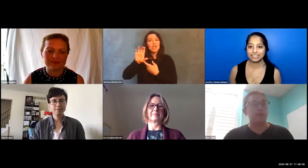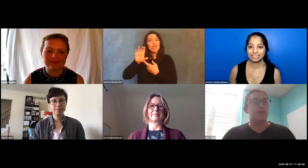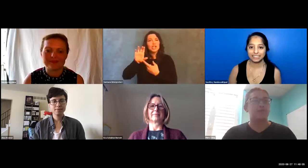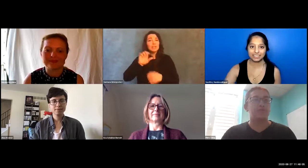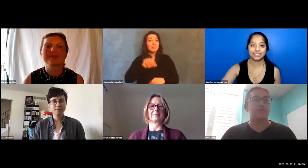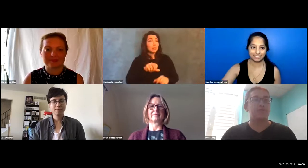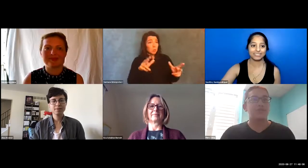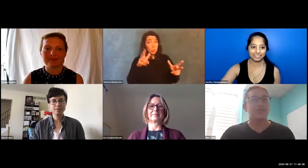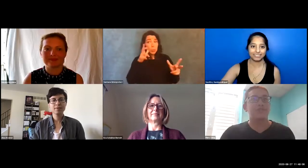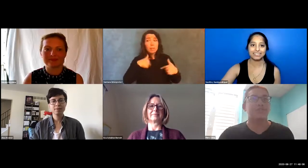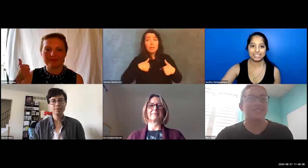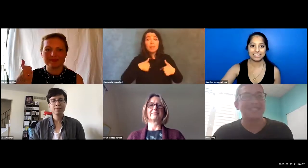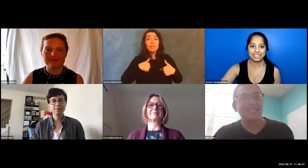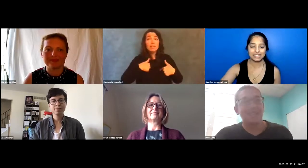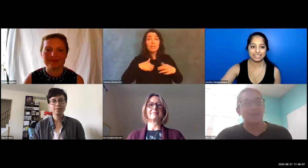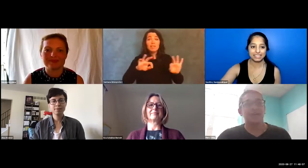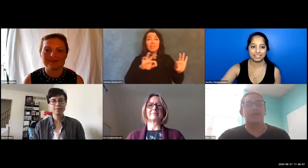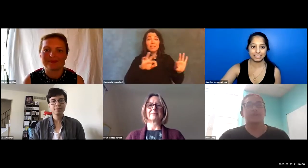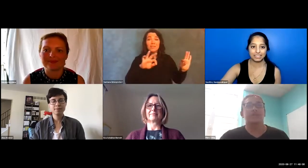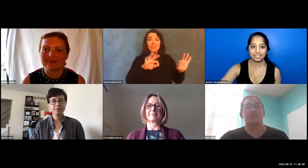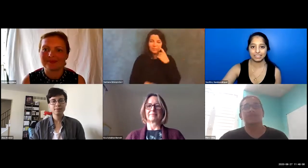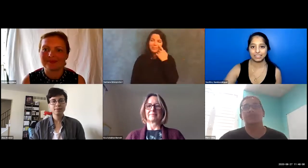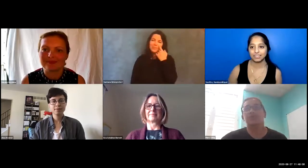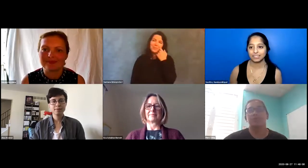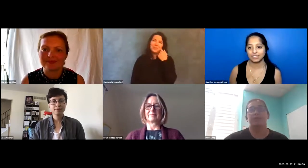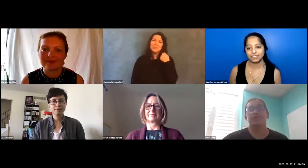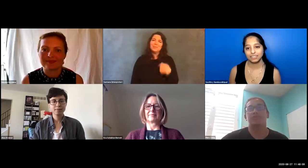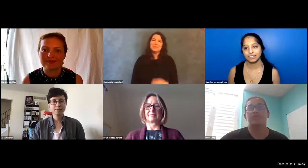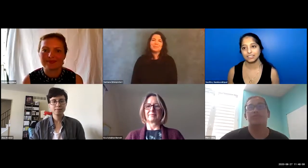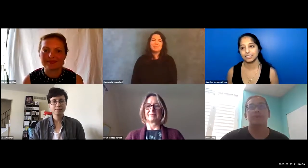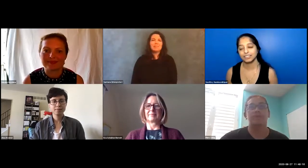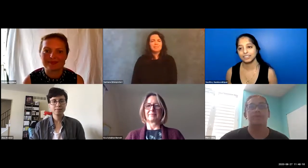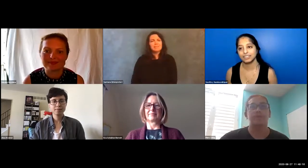Marc Tang: Yep, thanks. So it's just also mentioned to fill out the